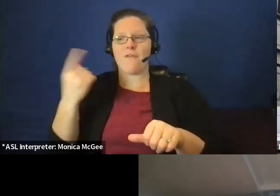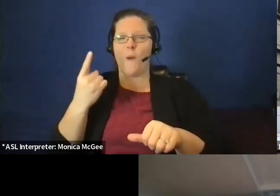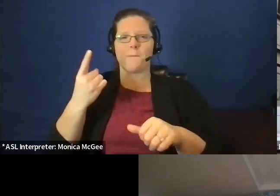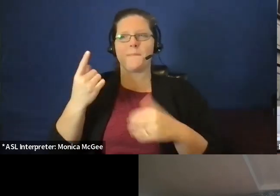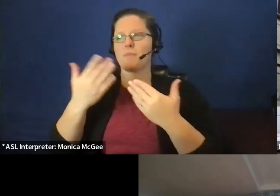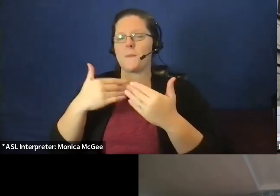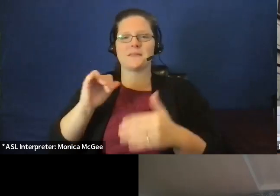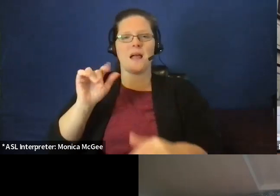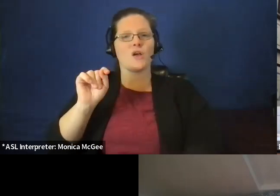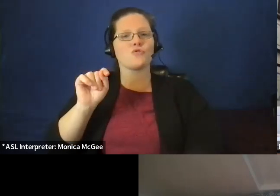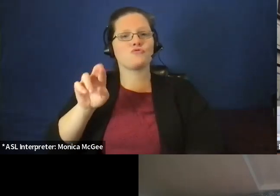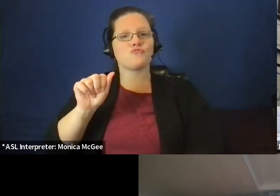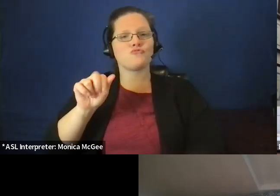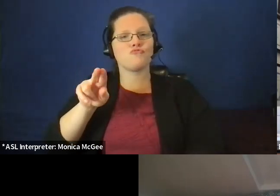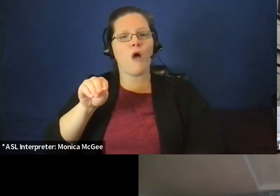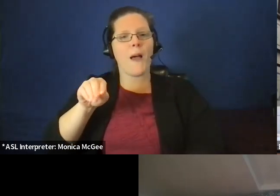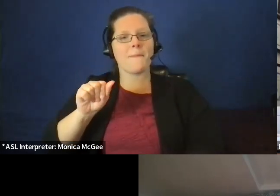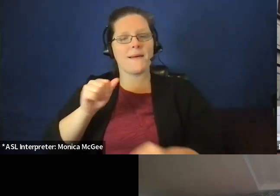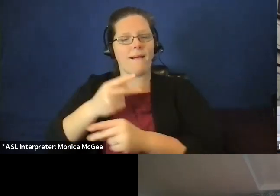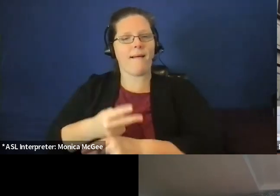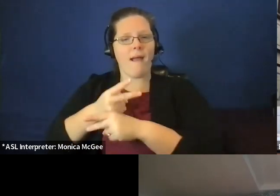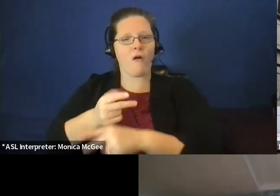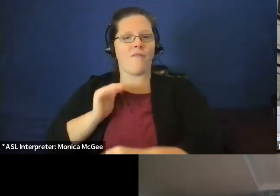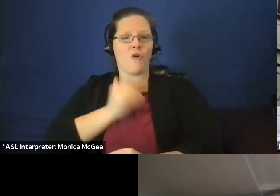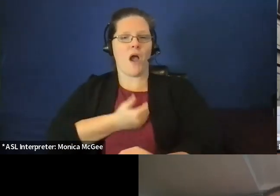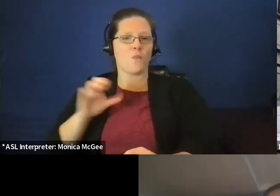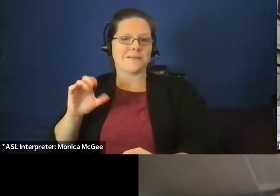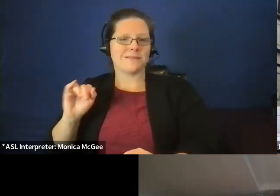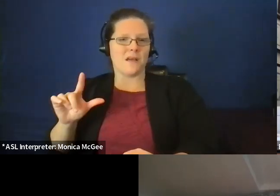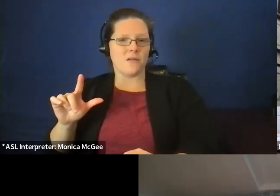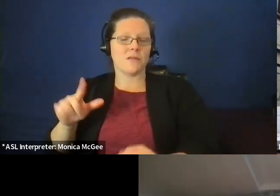storm, and it -- I'm going to tell you I wish we can create something